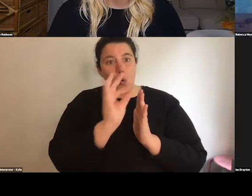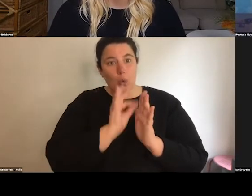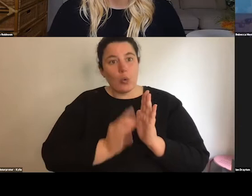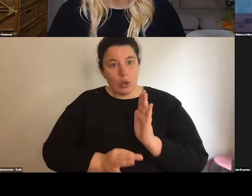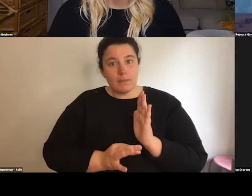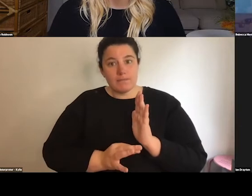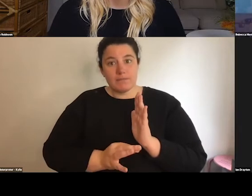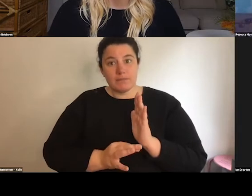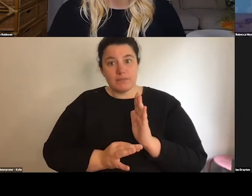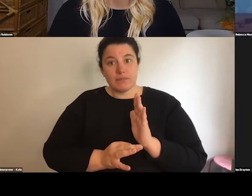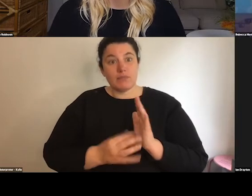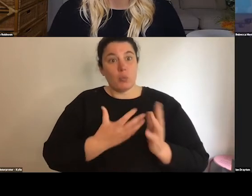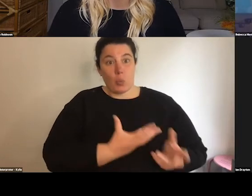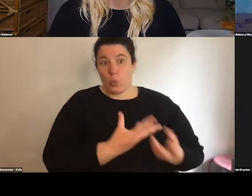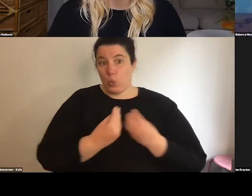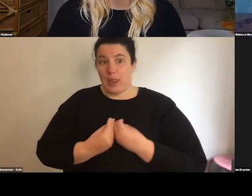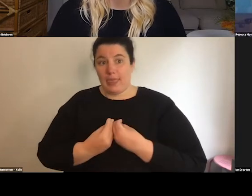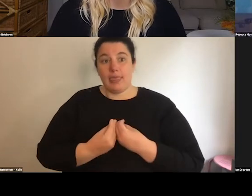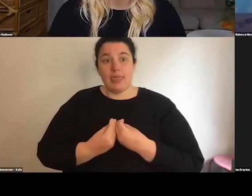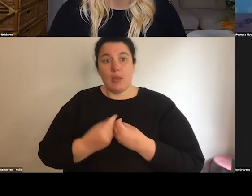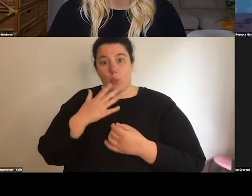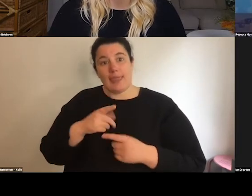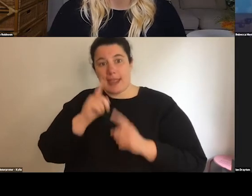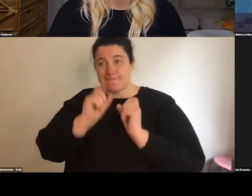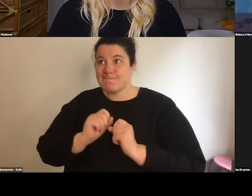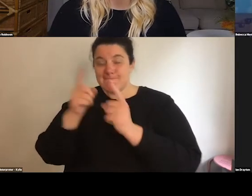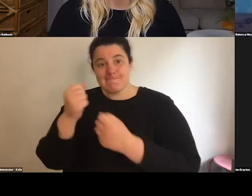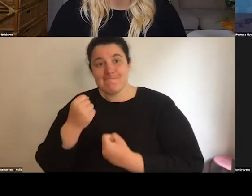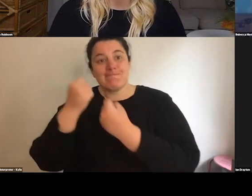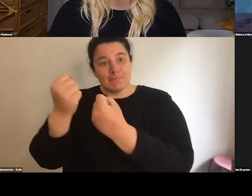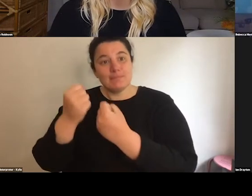with them so that they actually use whilst they're not